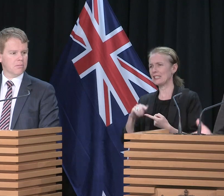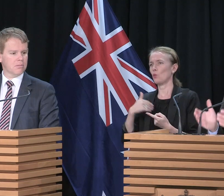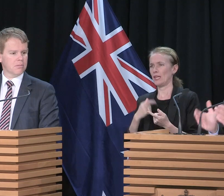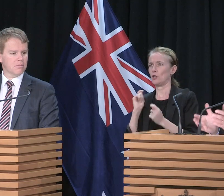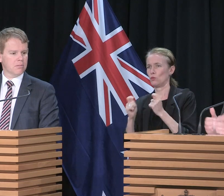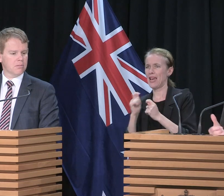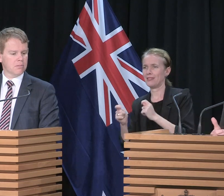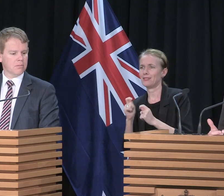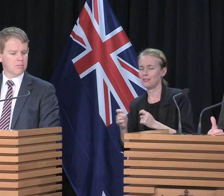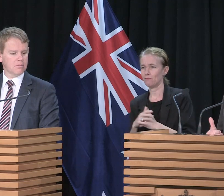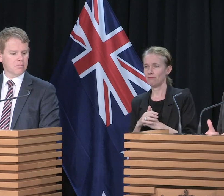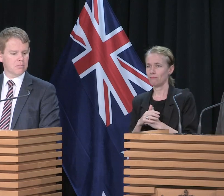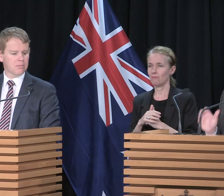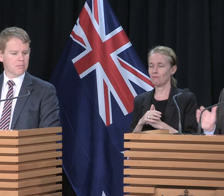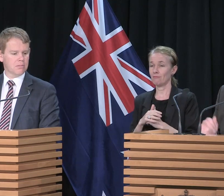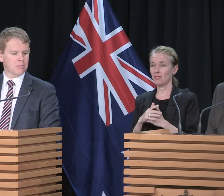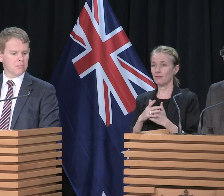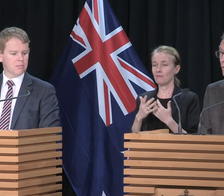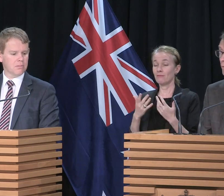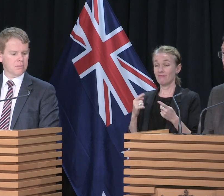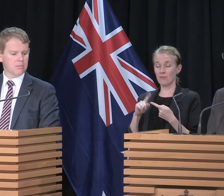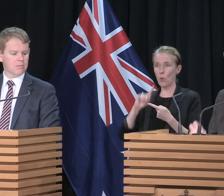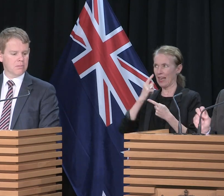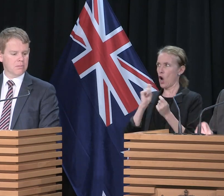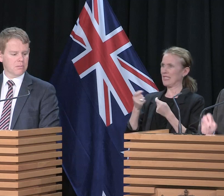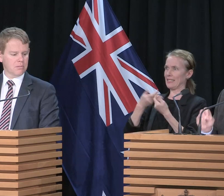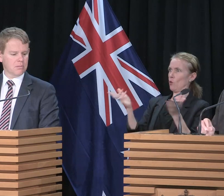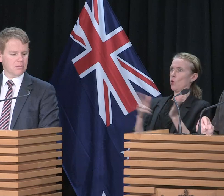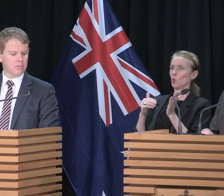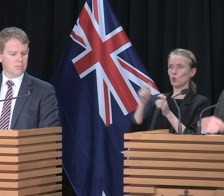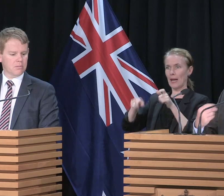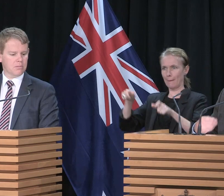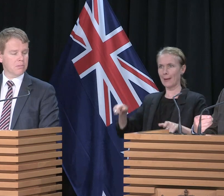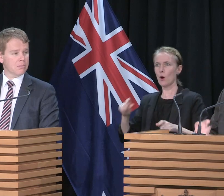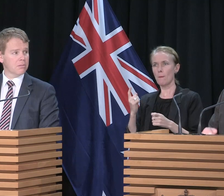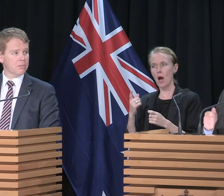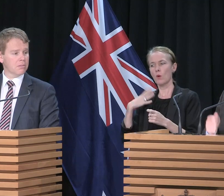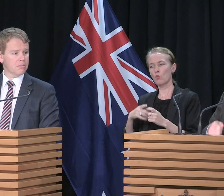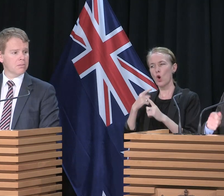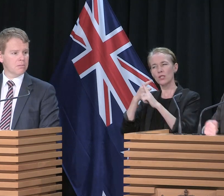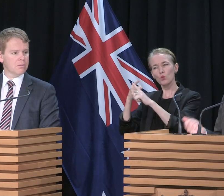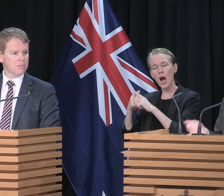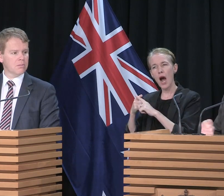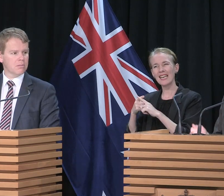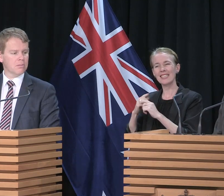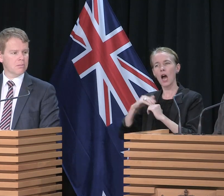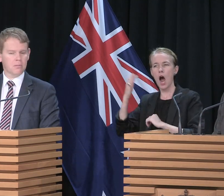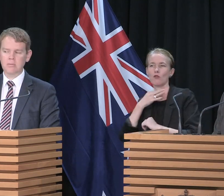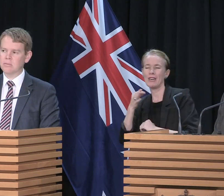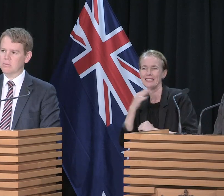suspicion they should be testing because it would be too many given this time of year to test everybody. We have given that clarity.